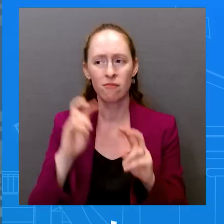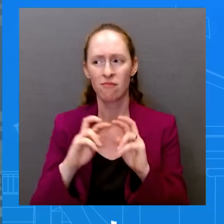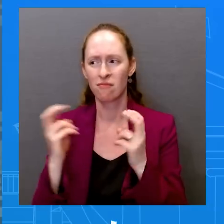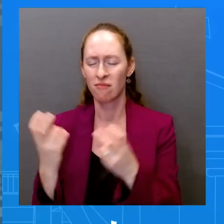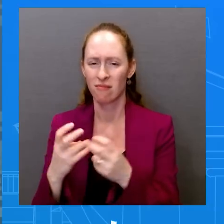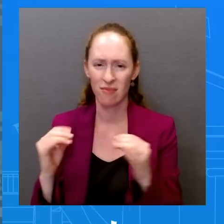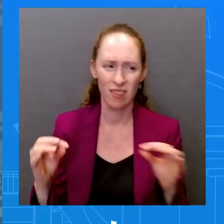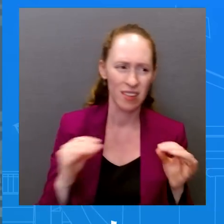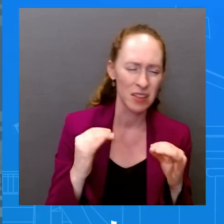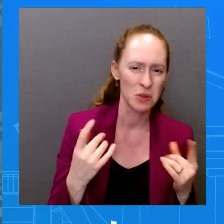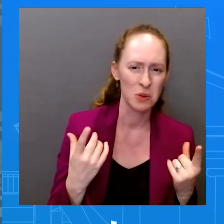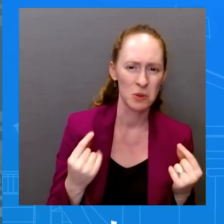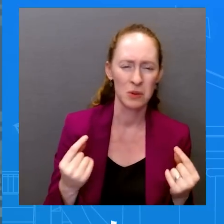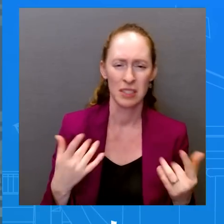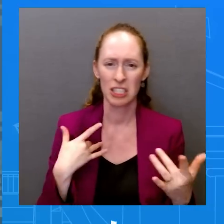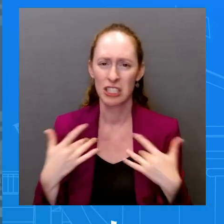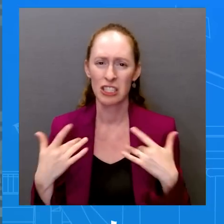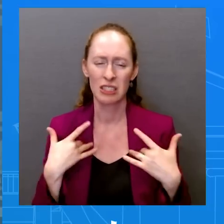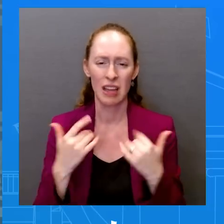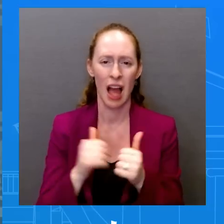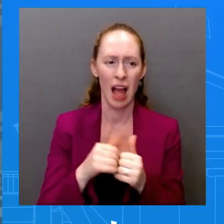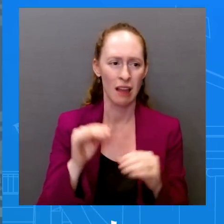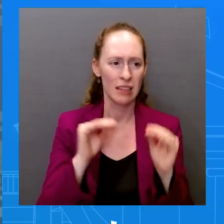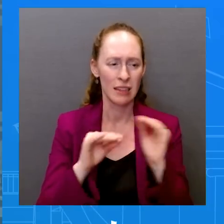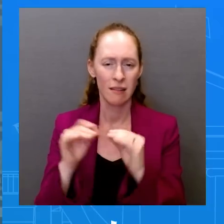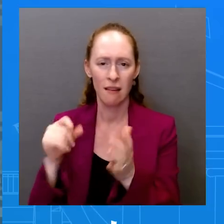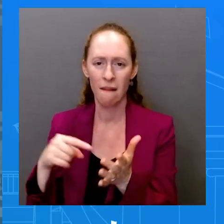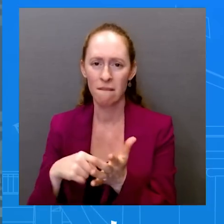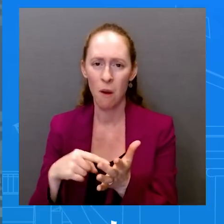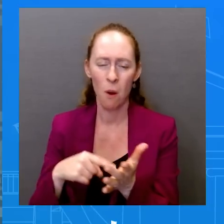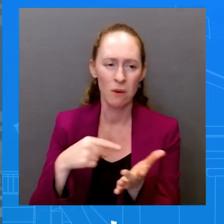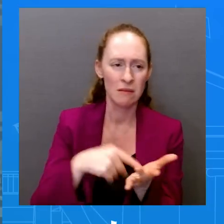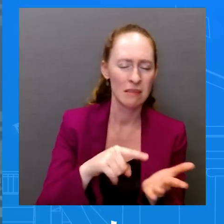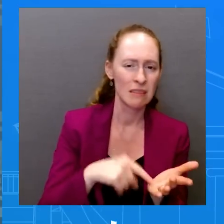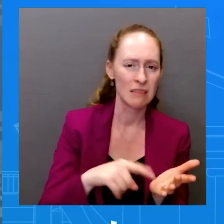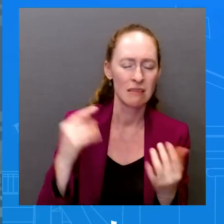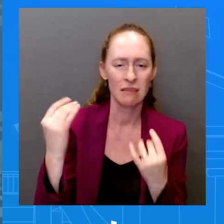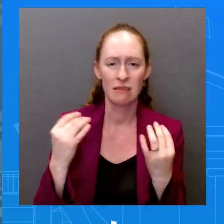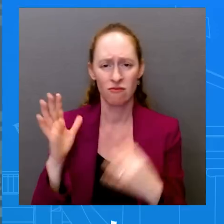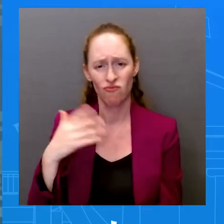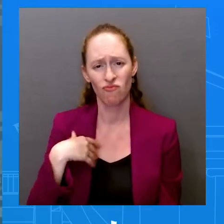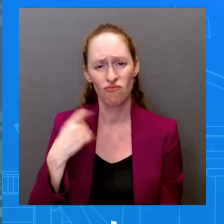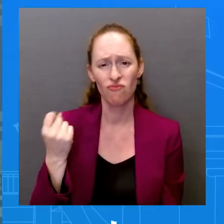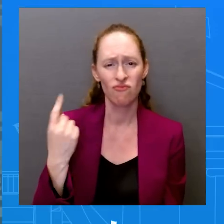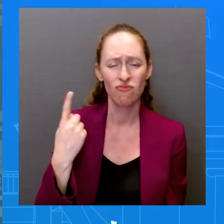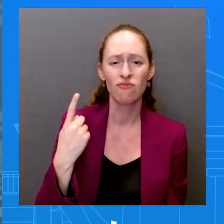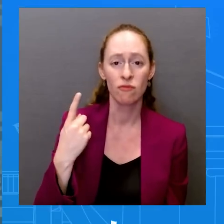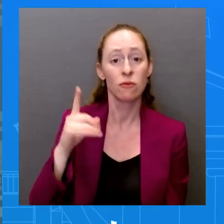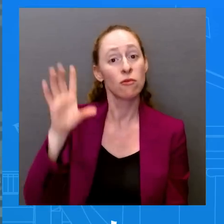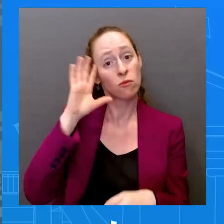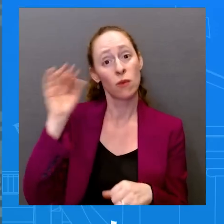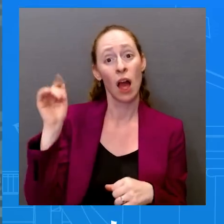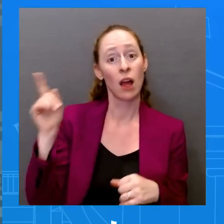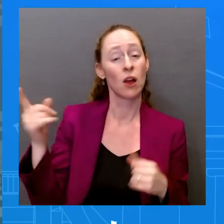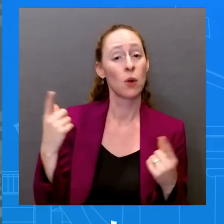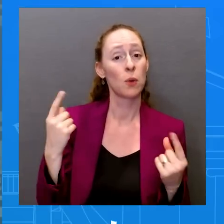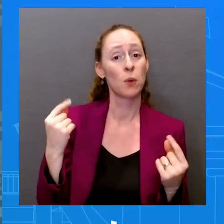What the President has been able to do with the economy -- and we -- we get it. There's still more work to do. With the American Rescue Plan,